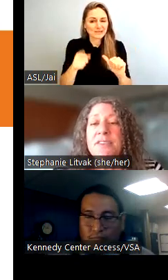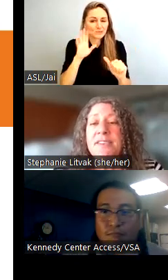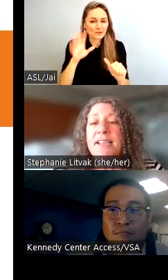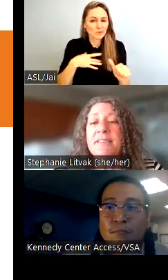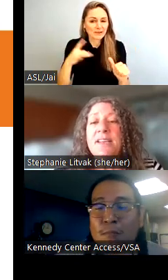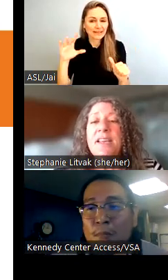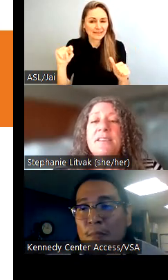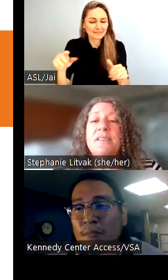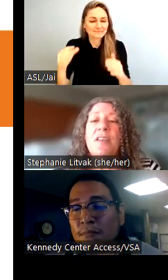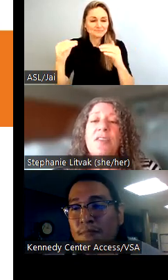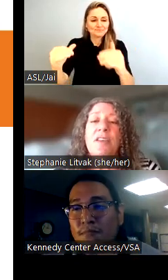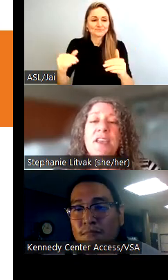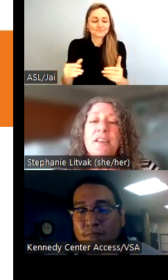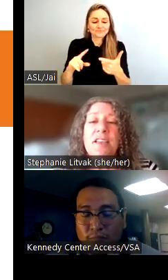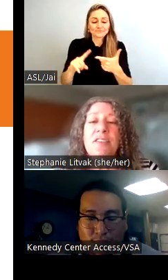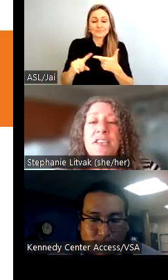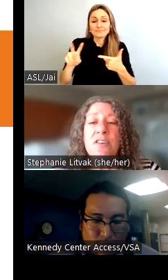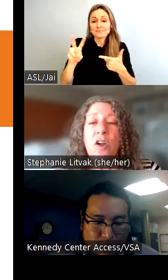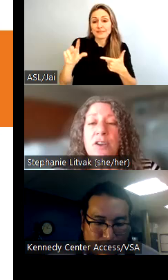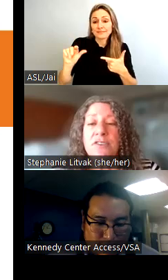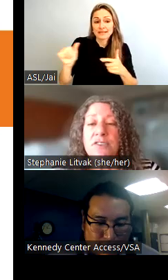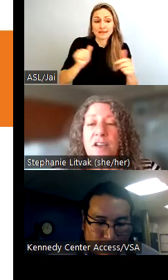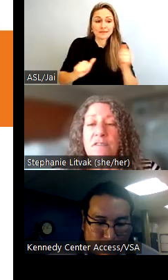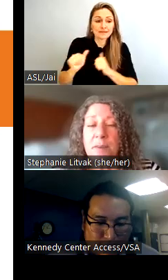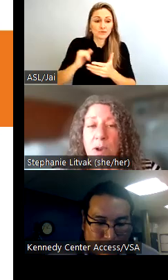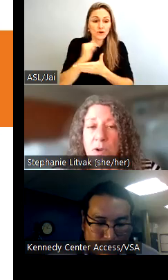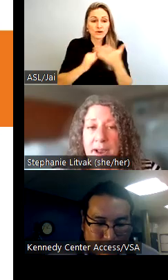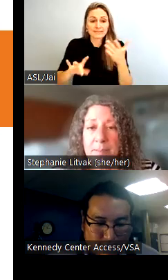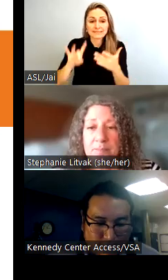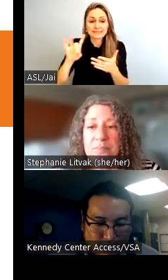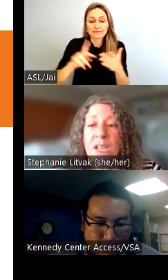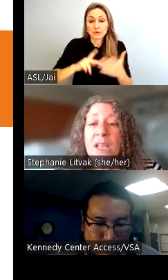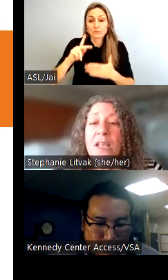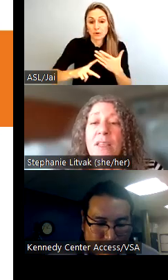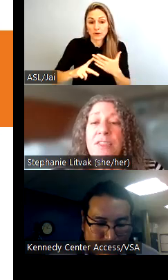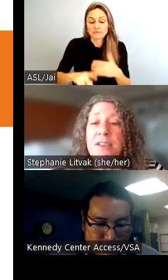The second is the VSA Theatre Discovery Program.